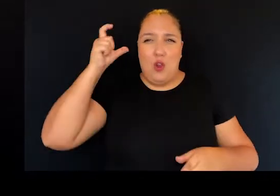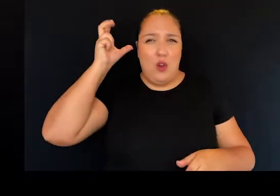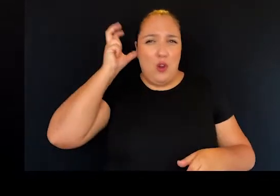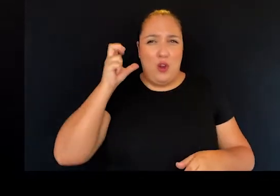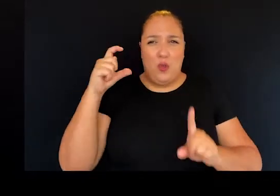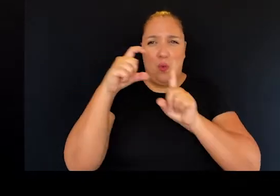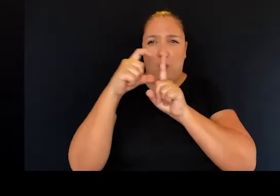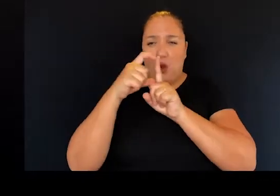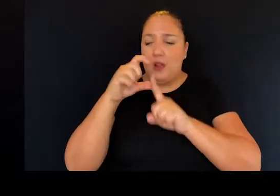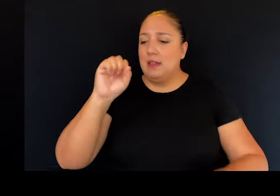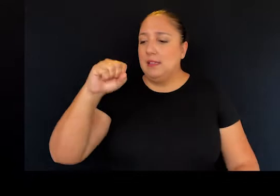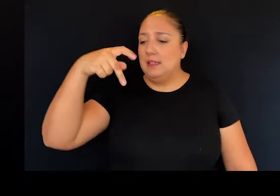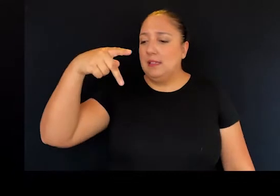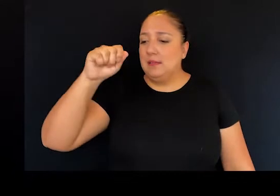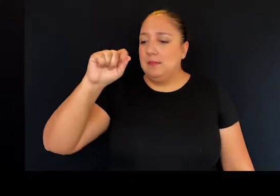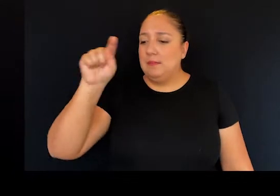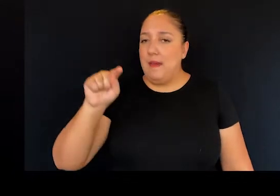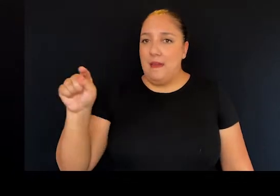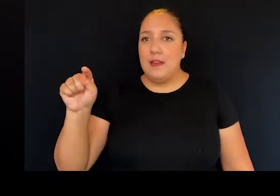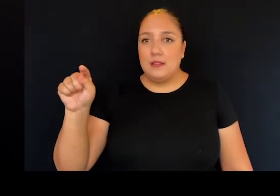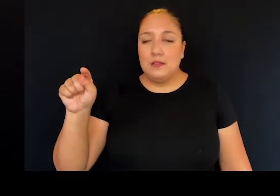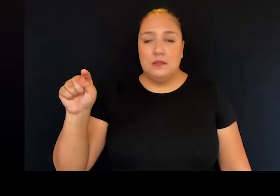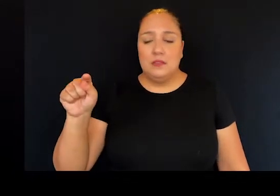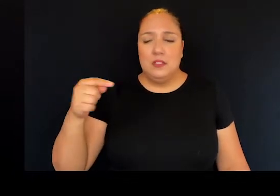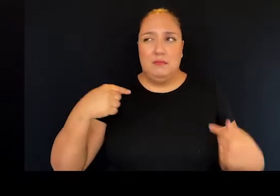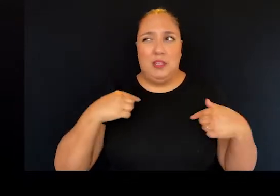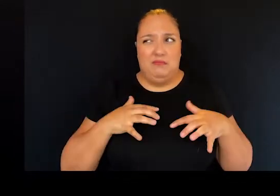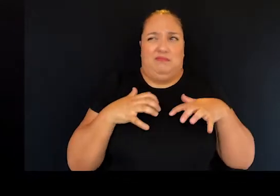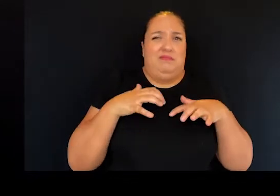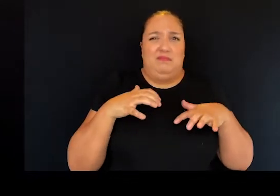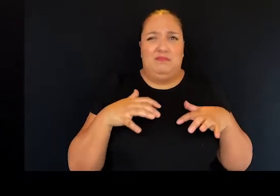is definitely something that made me bristle.